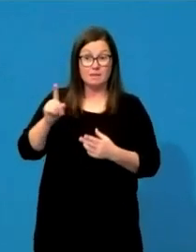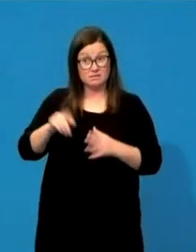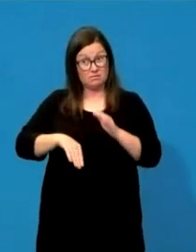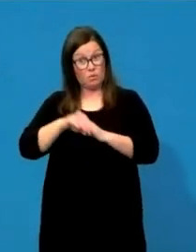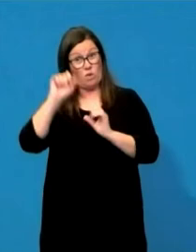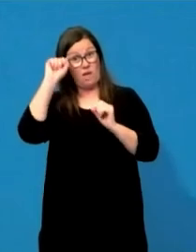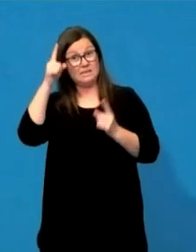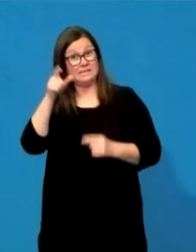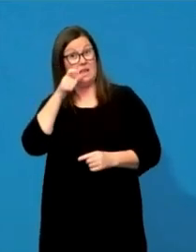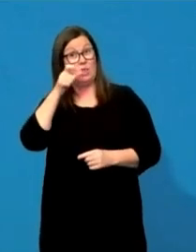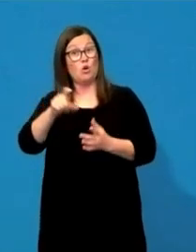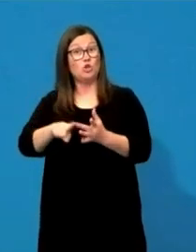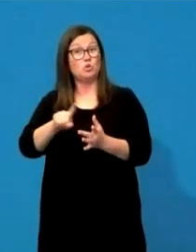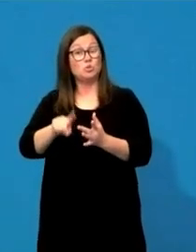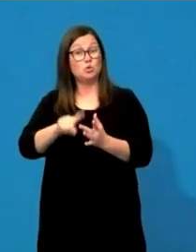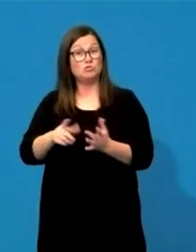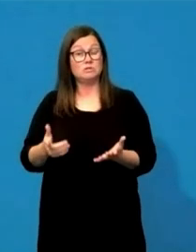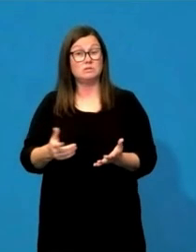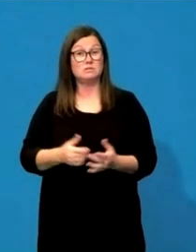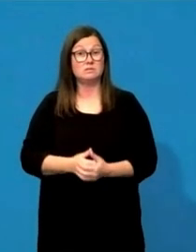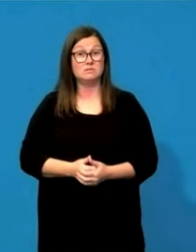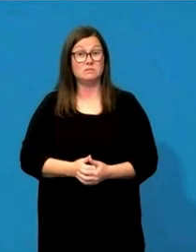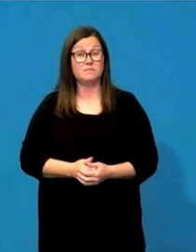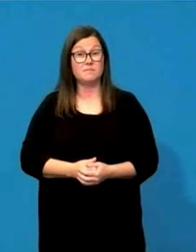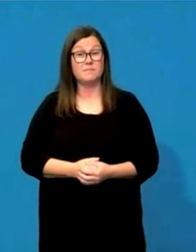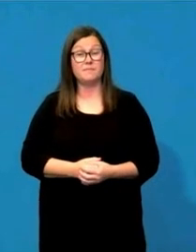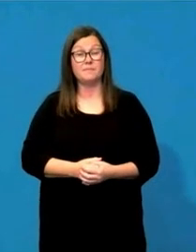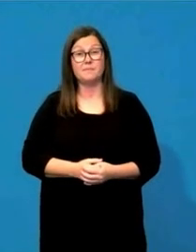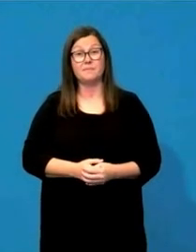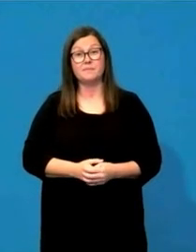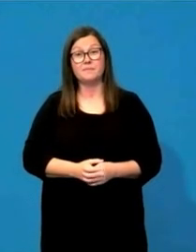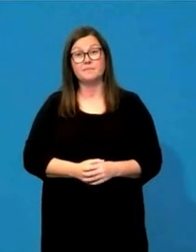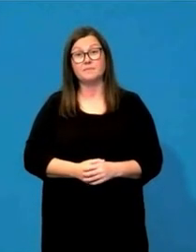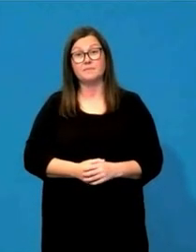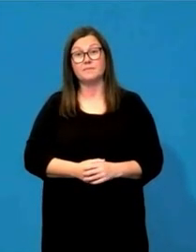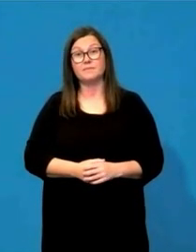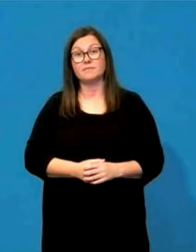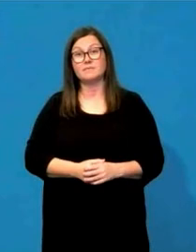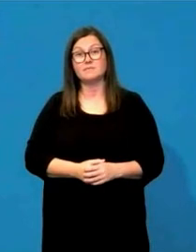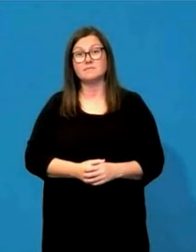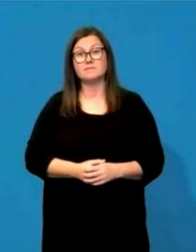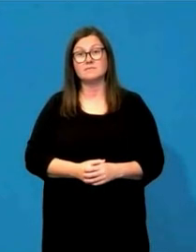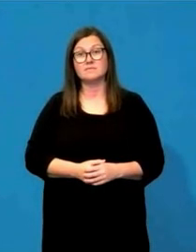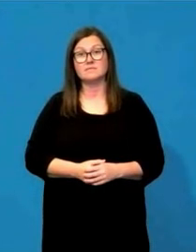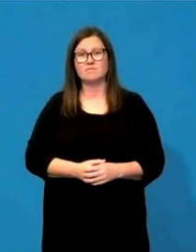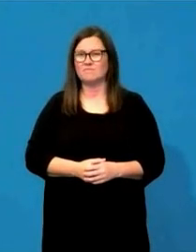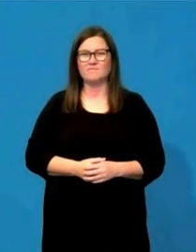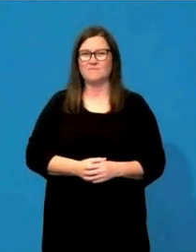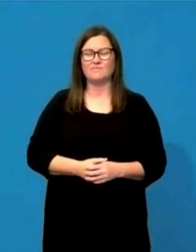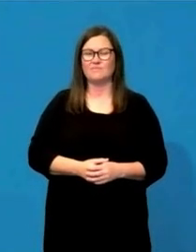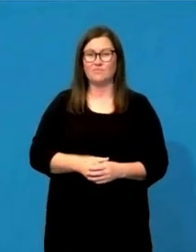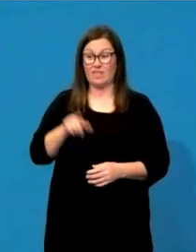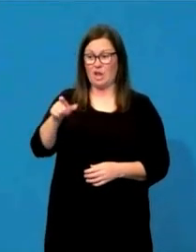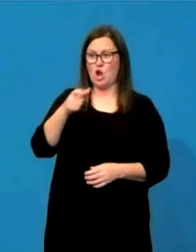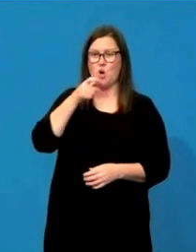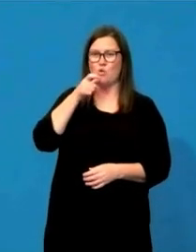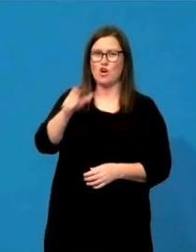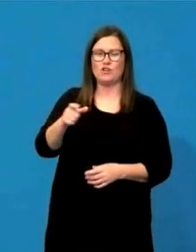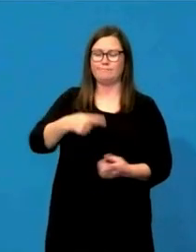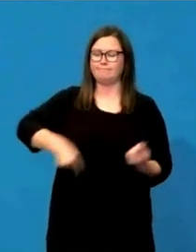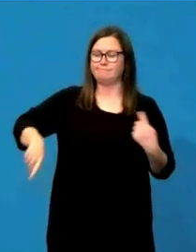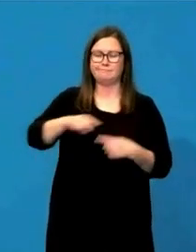Like, you know, I - I - that is a very, very foreign word for all of us, including myself.